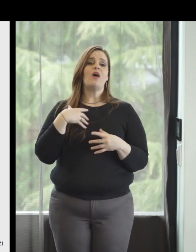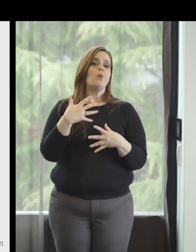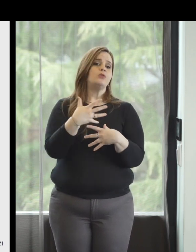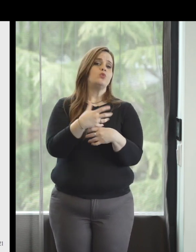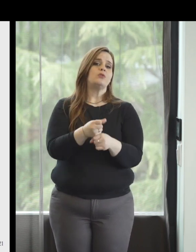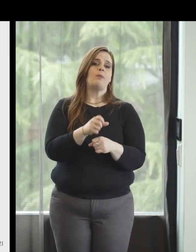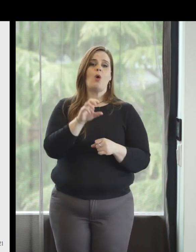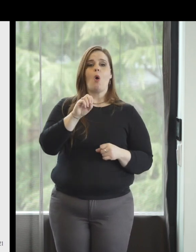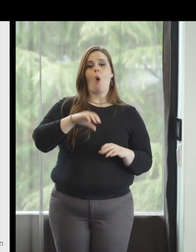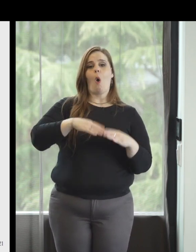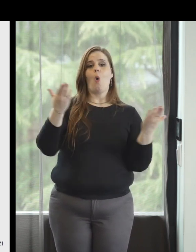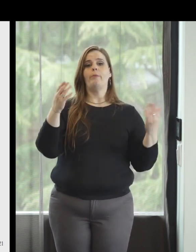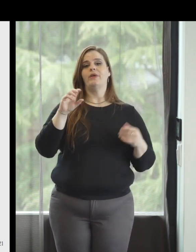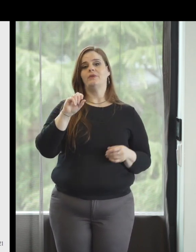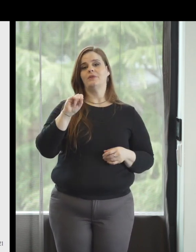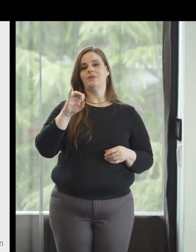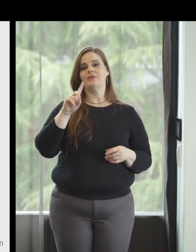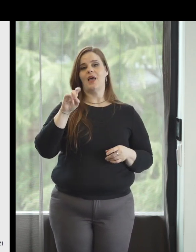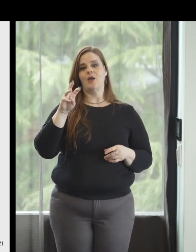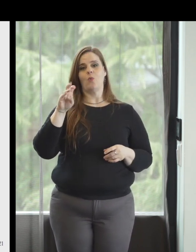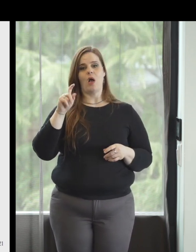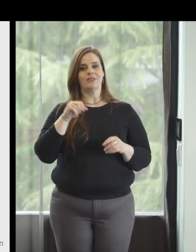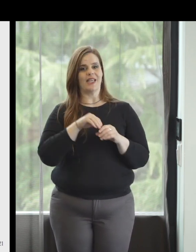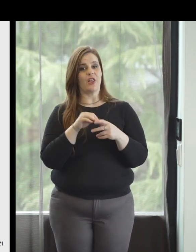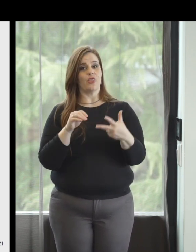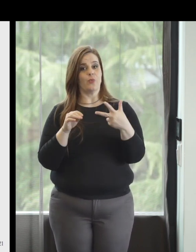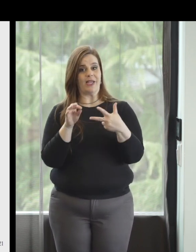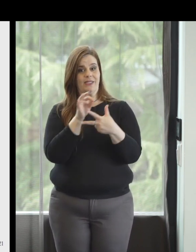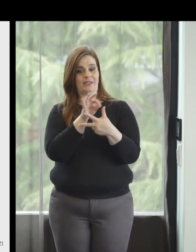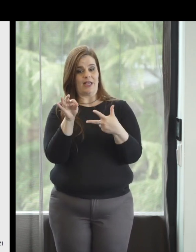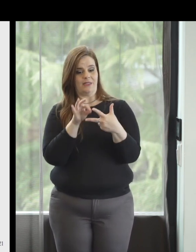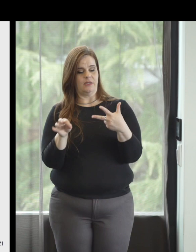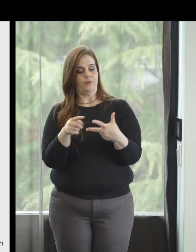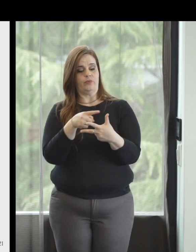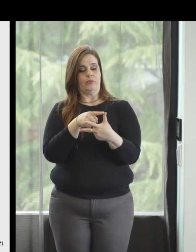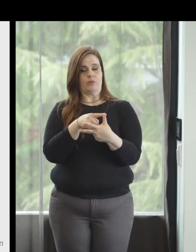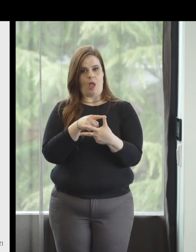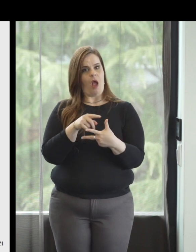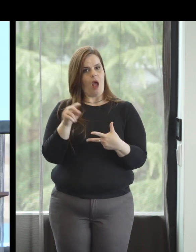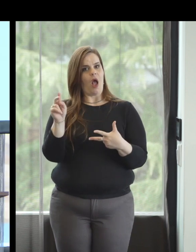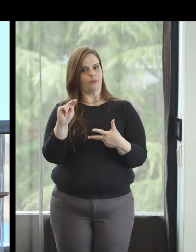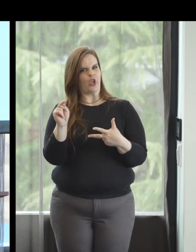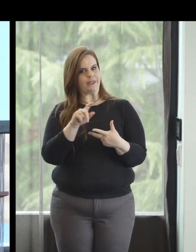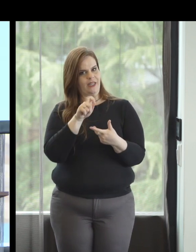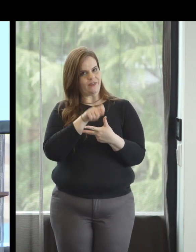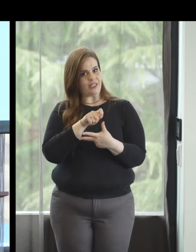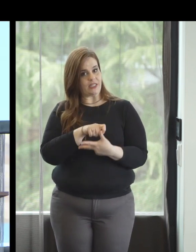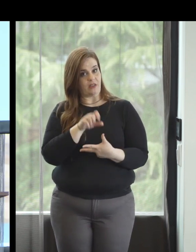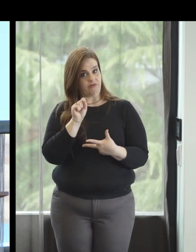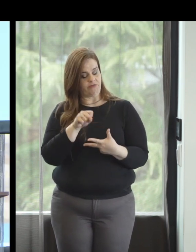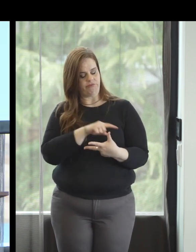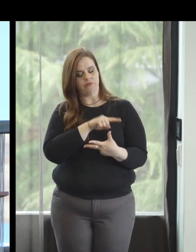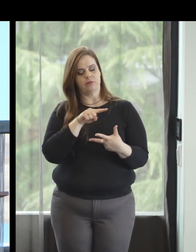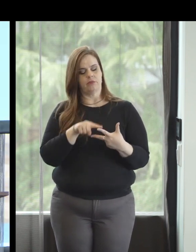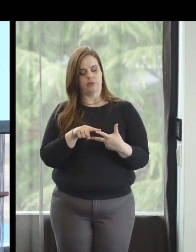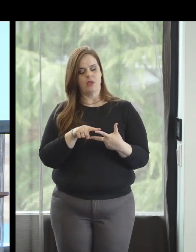open sidewalks in 3 sentences, one it is objective and detailed data, two it